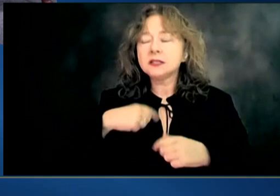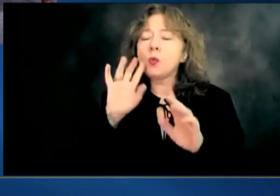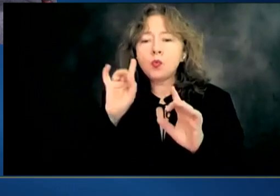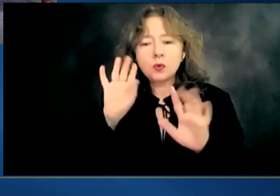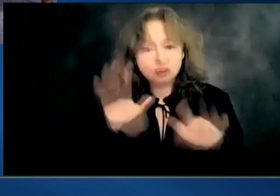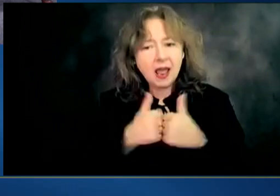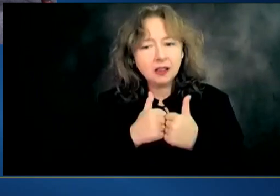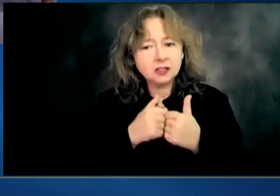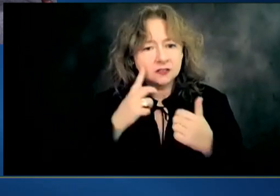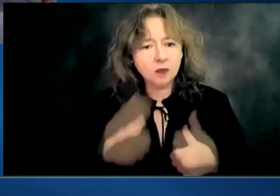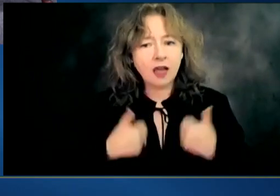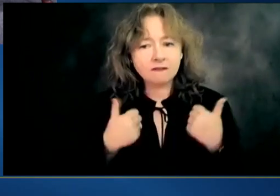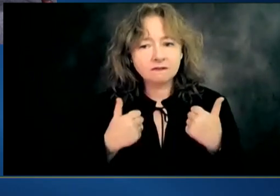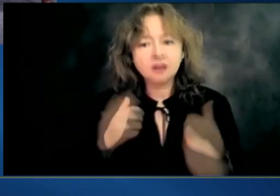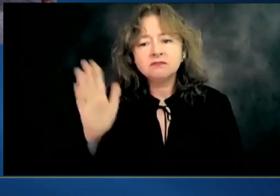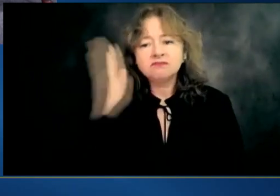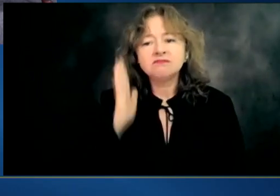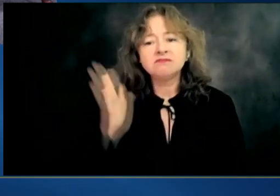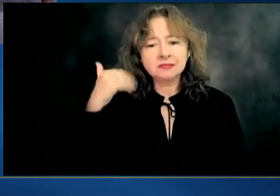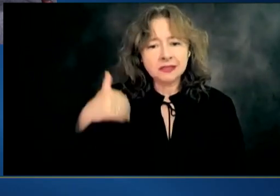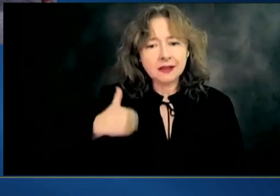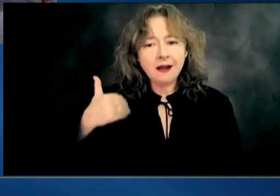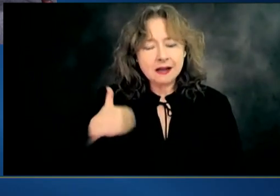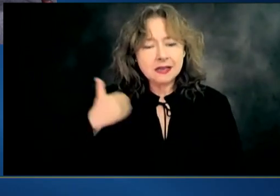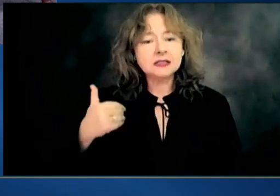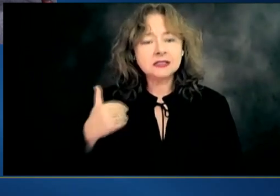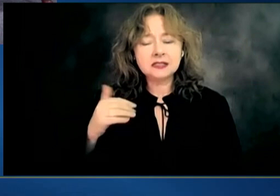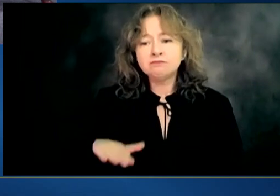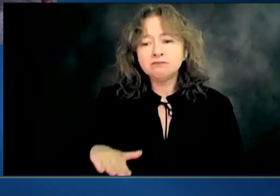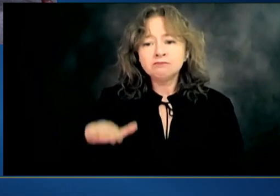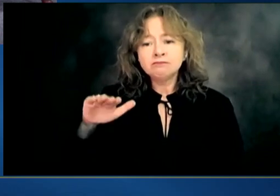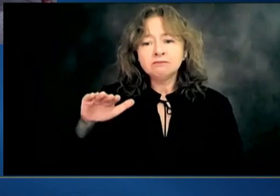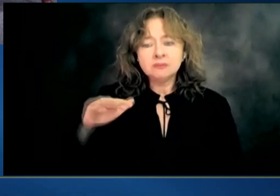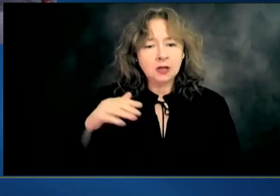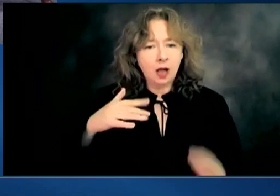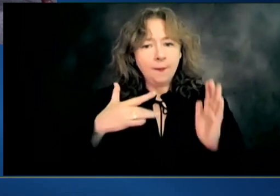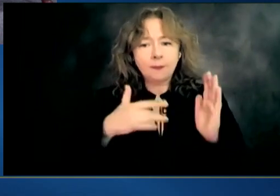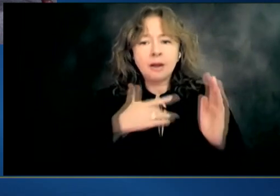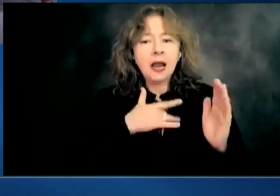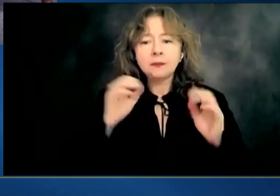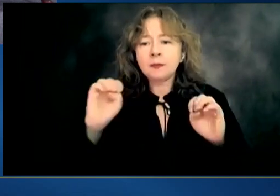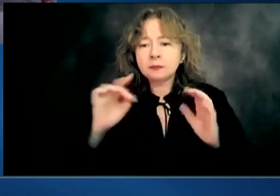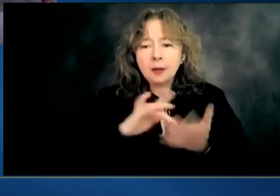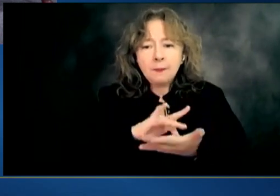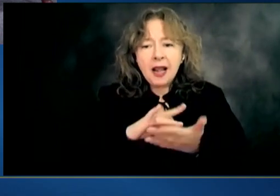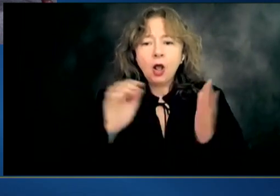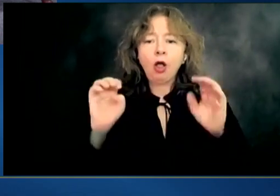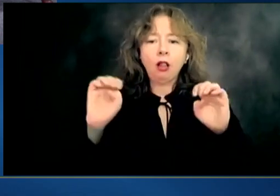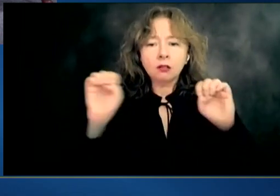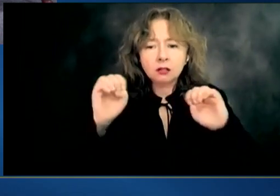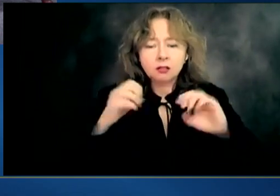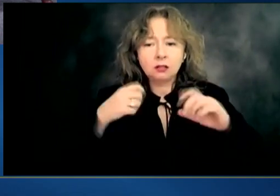a young child, I would often have crises that would put me in the hospital for days,